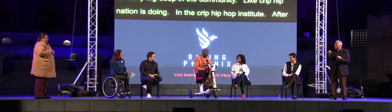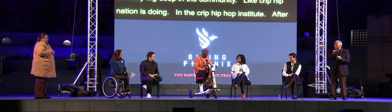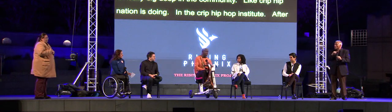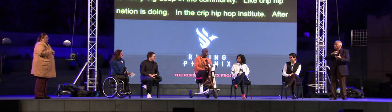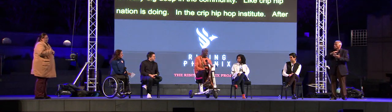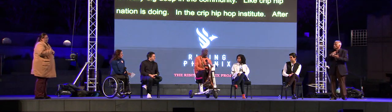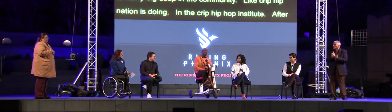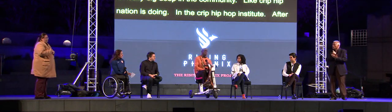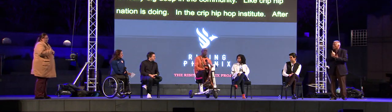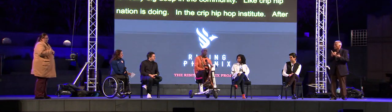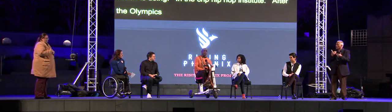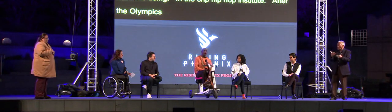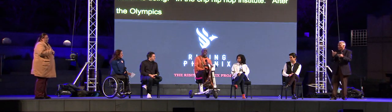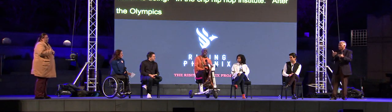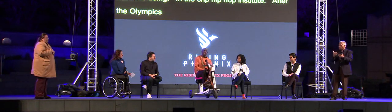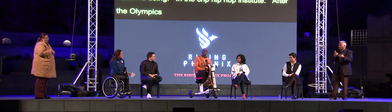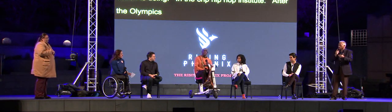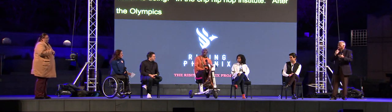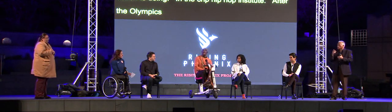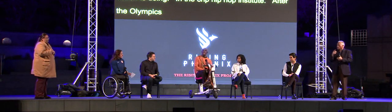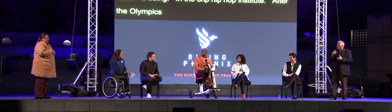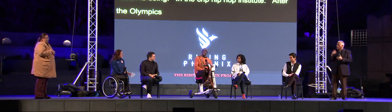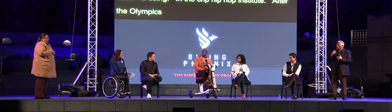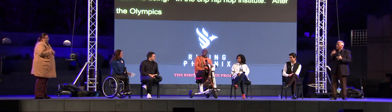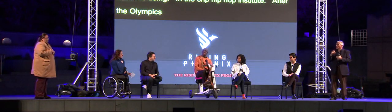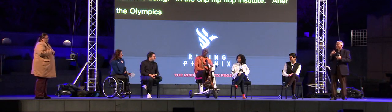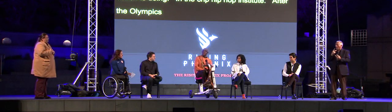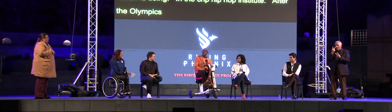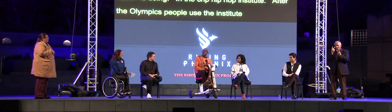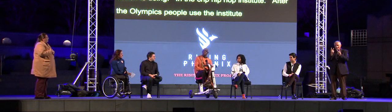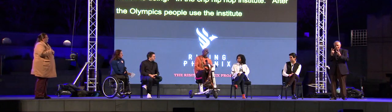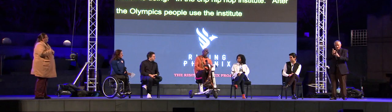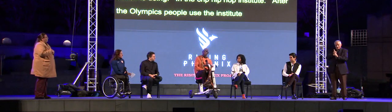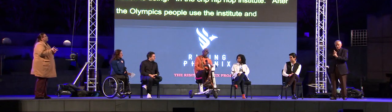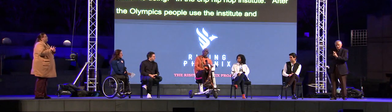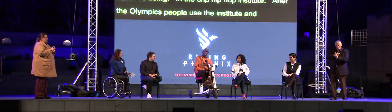can come through the Krip Hop Institute and see themselves.